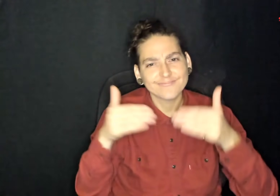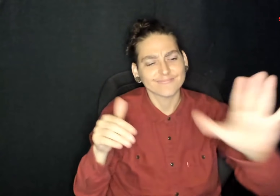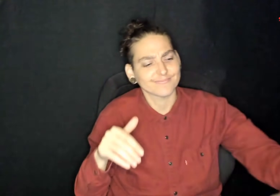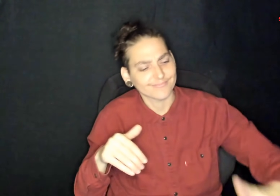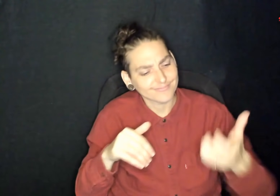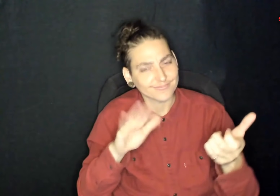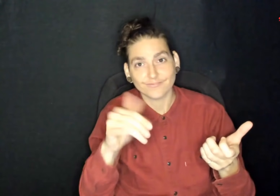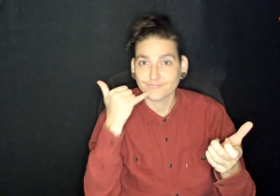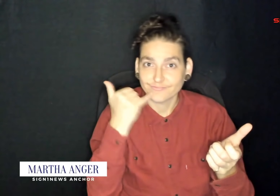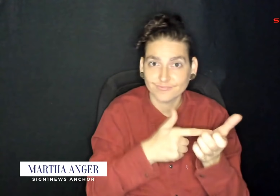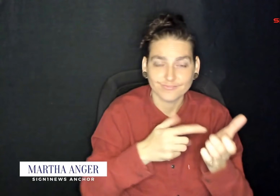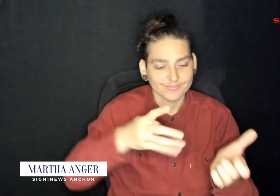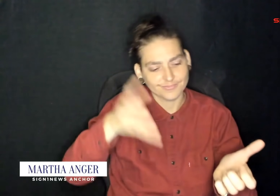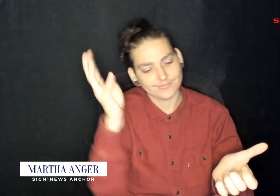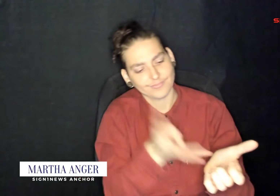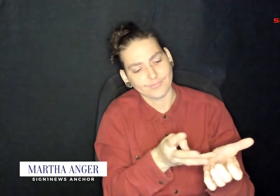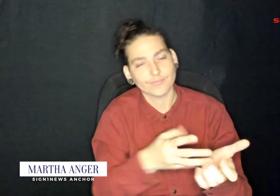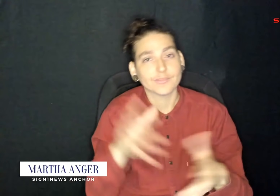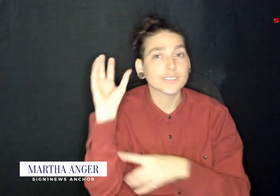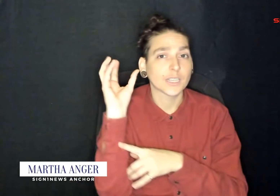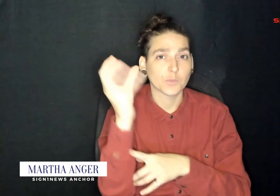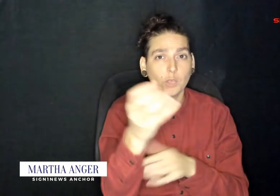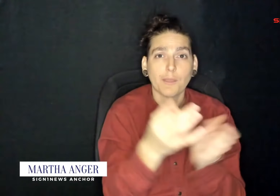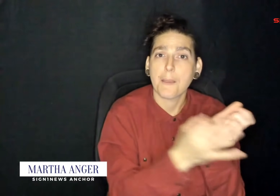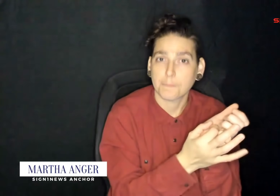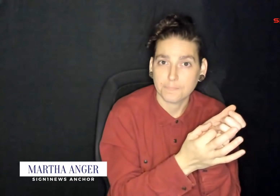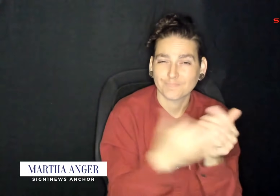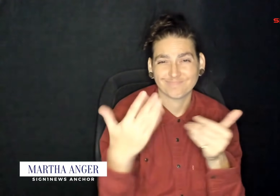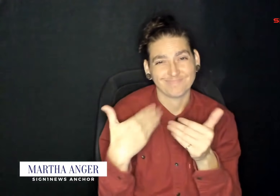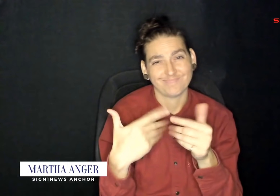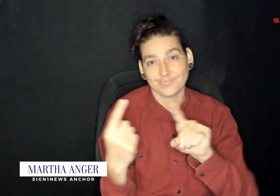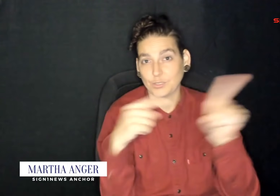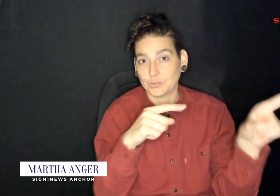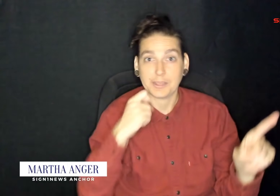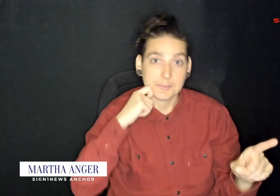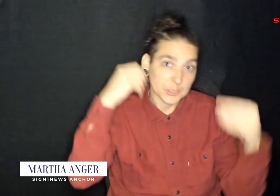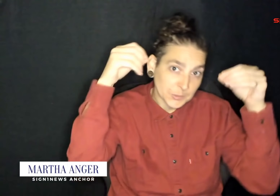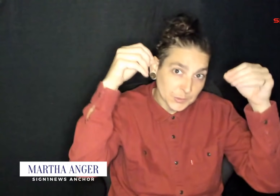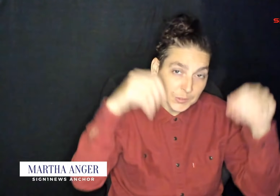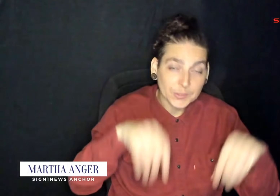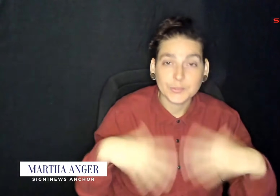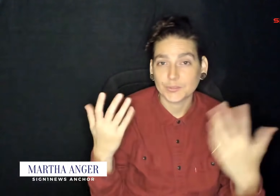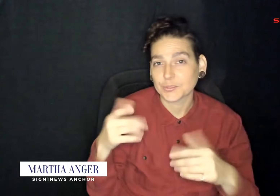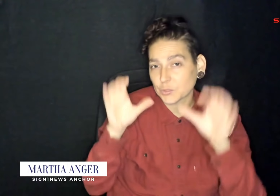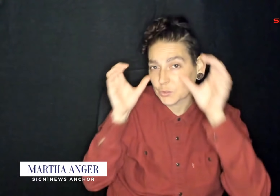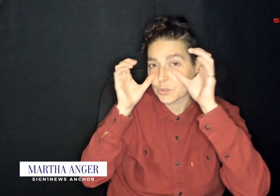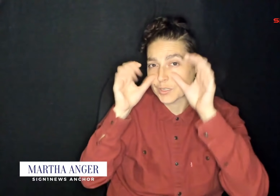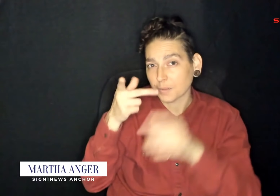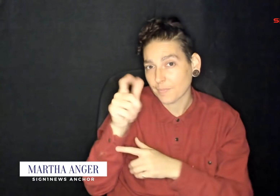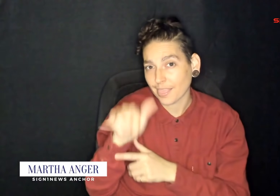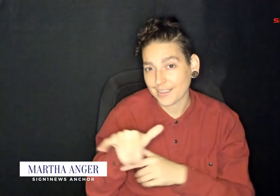Sign1News app by heading to the app store or Google play store on your smart phone you